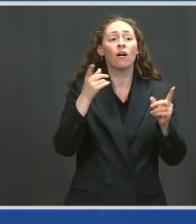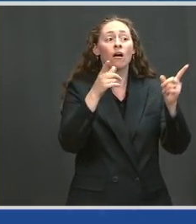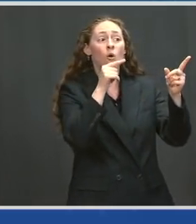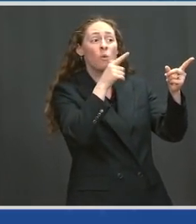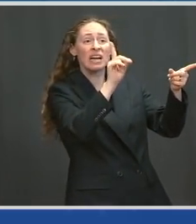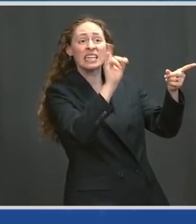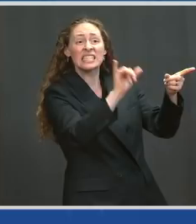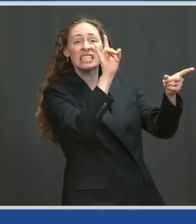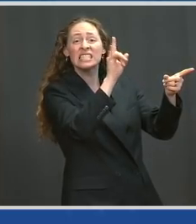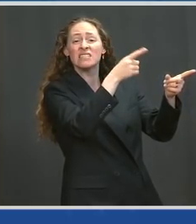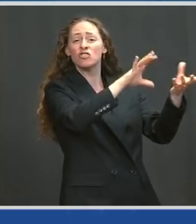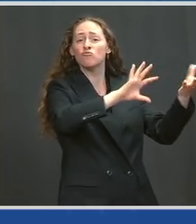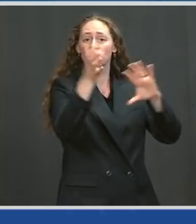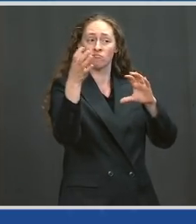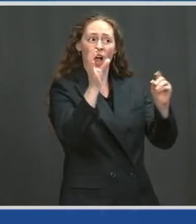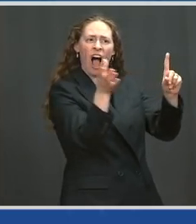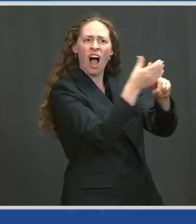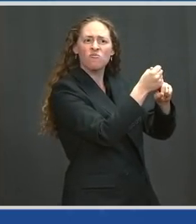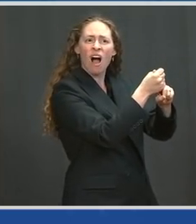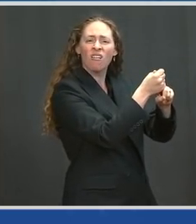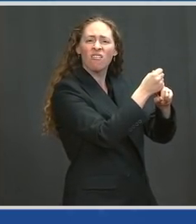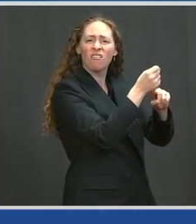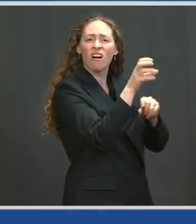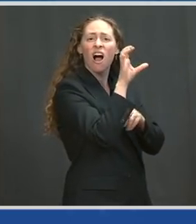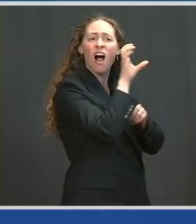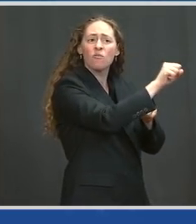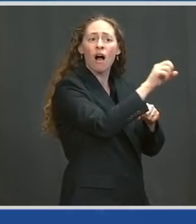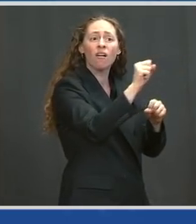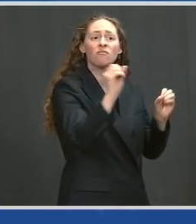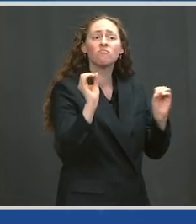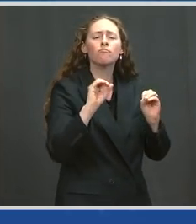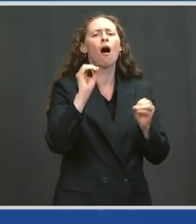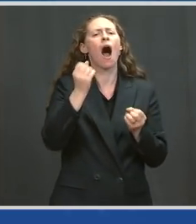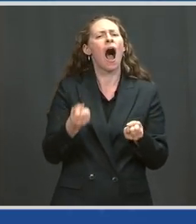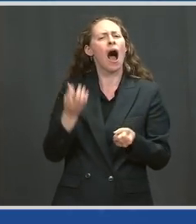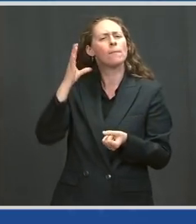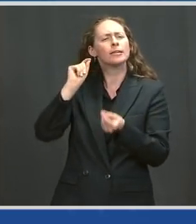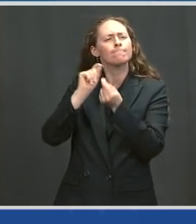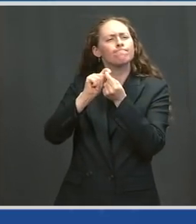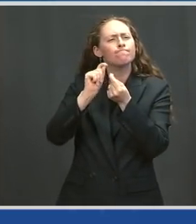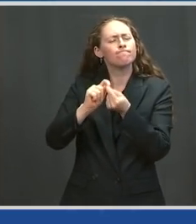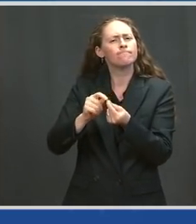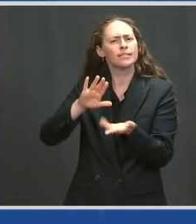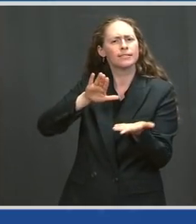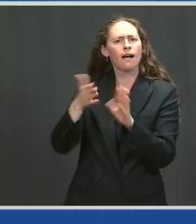No proper accounting of the dead. The death toll records by local officials